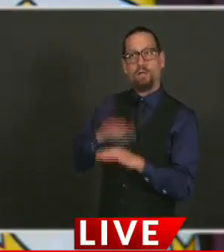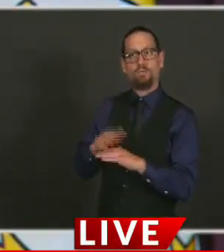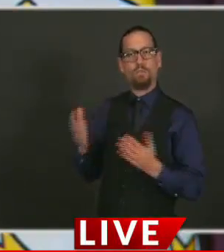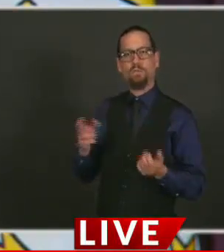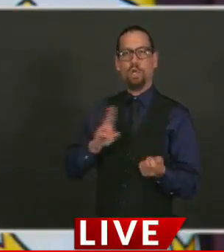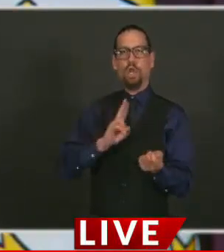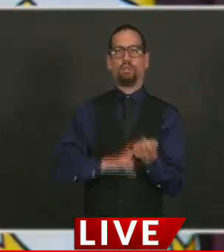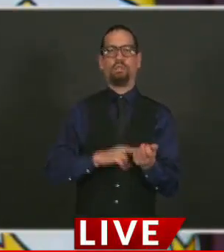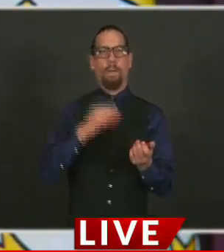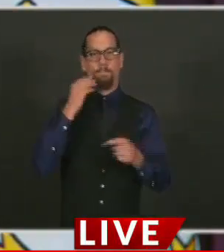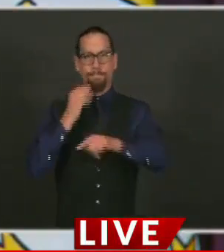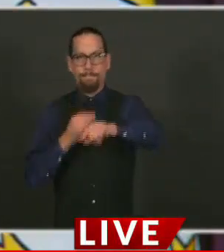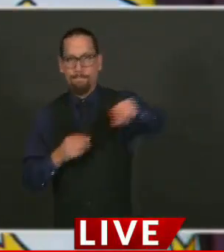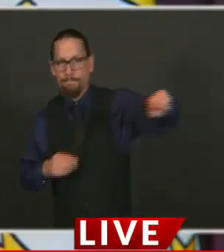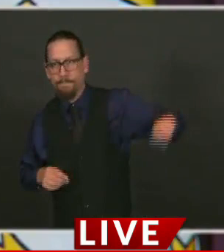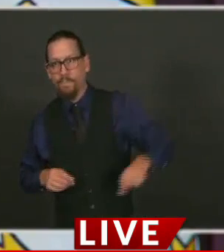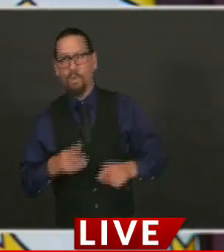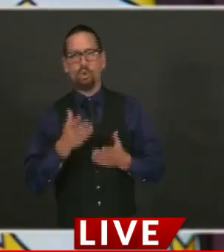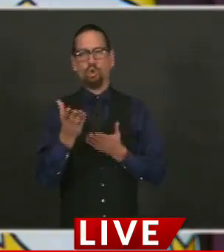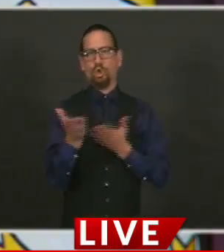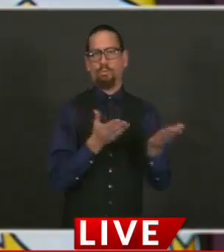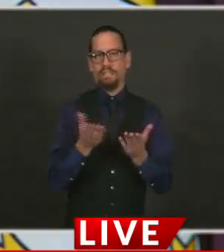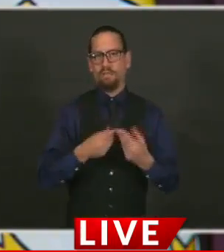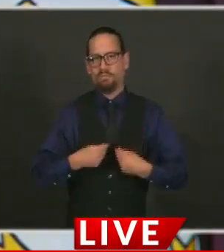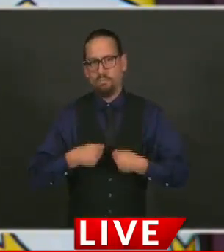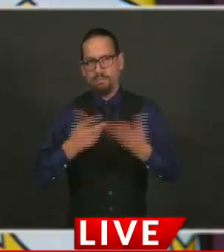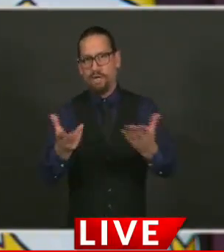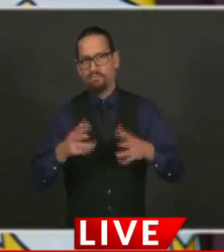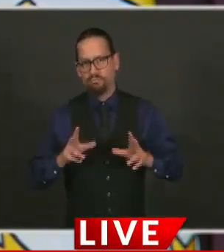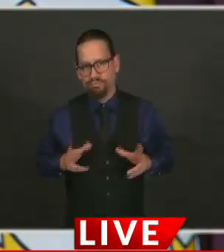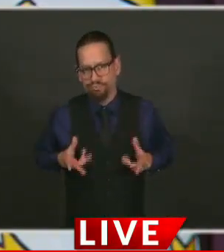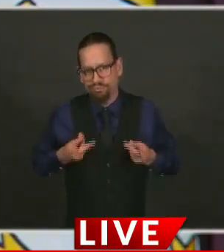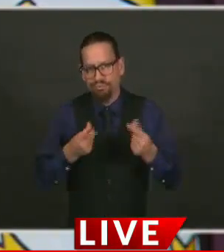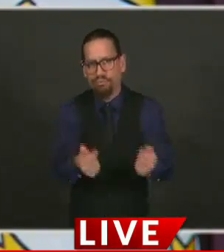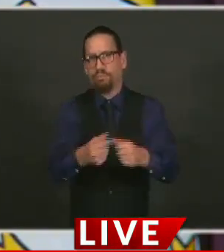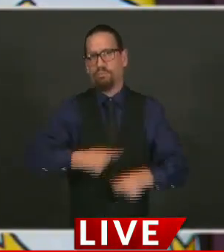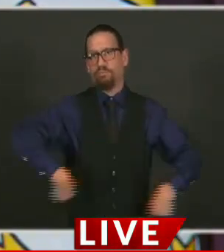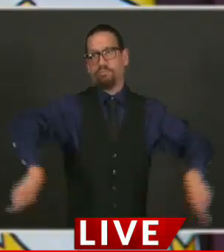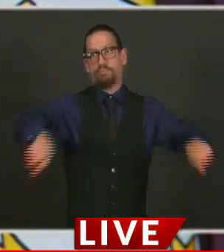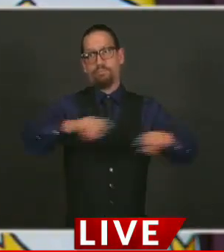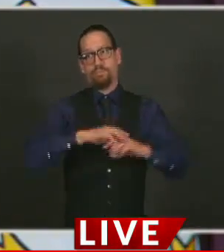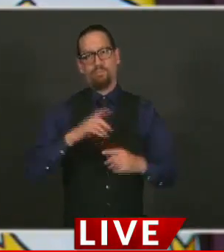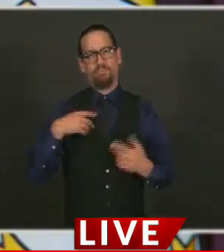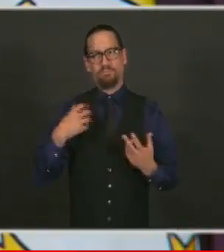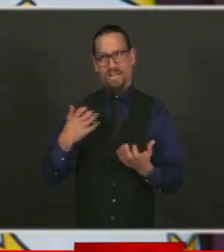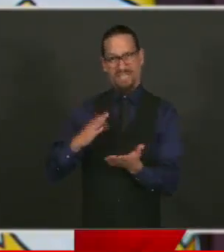NURSING HOMES. THAT IS WHAT I'M TRYING TO PRESERVE MONEY FOR. IN THE EVENT WE DO NOT GET